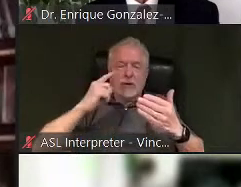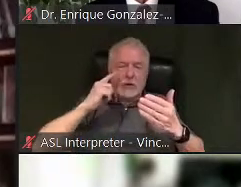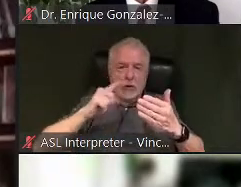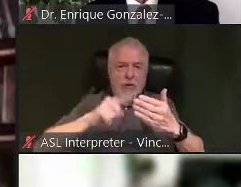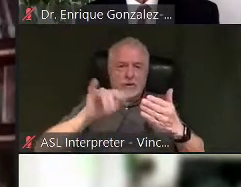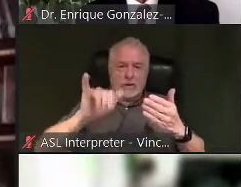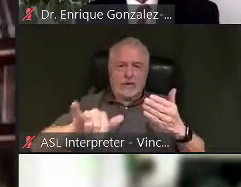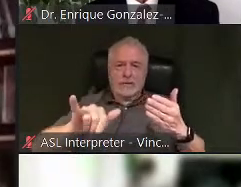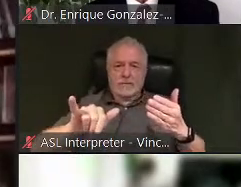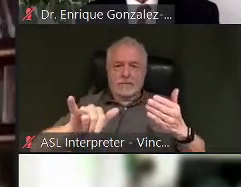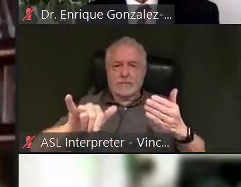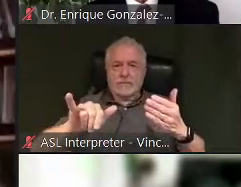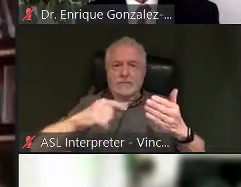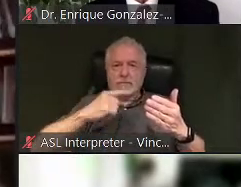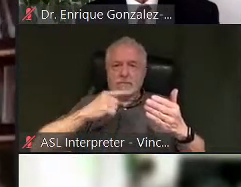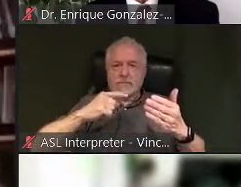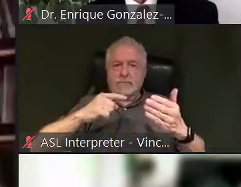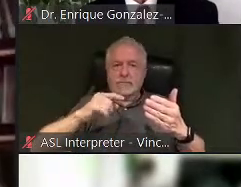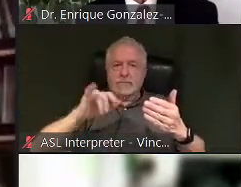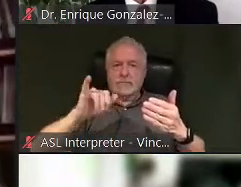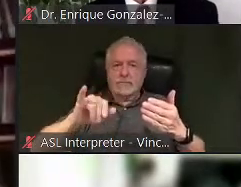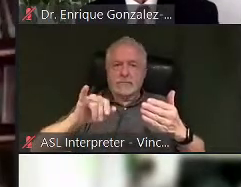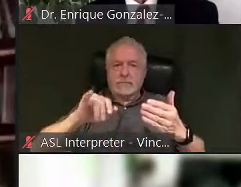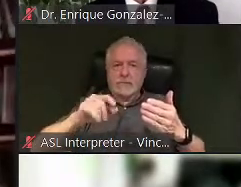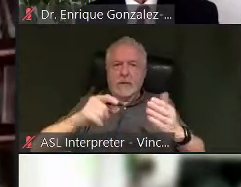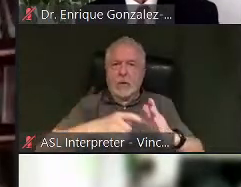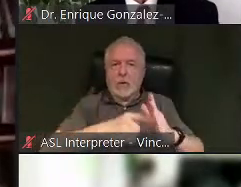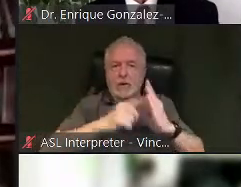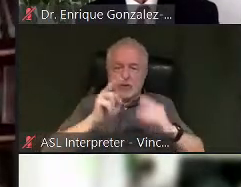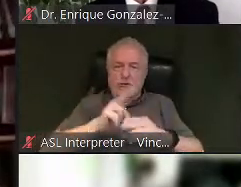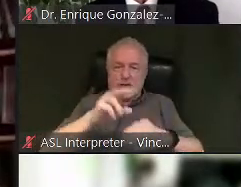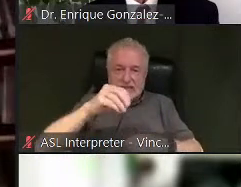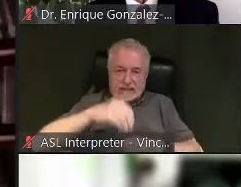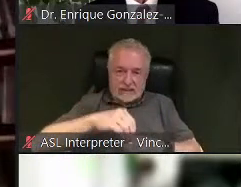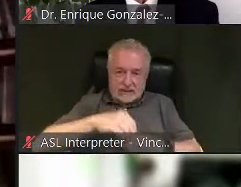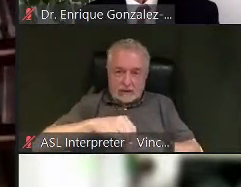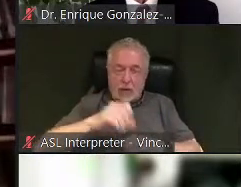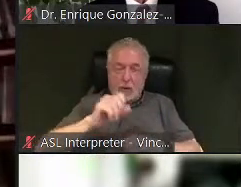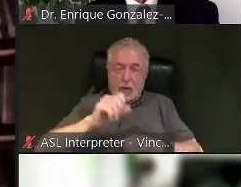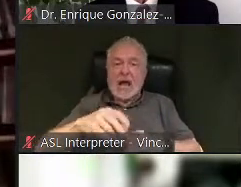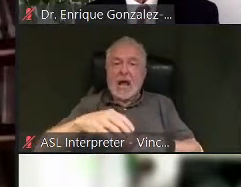that it said it's a requisite to use an inside indoor or outdoor.